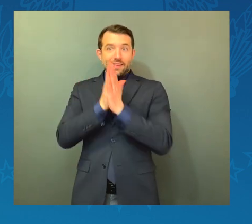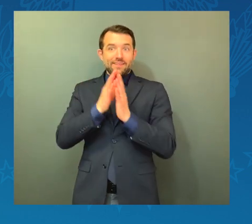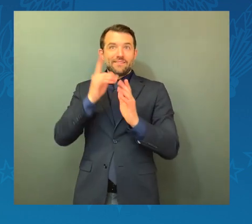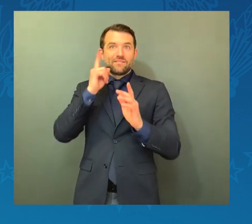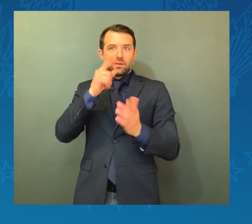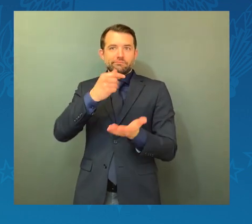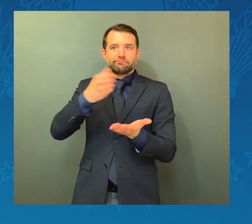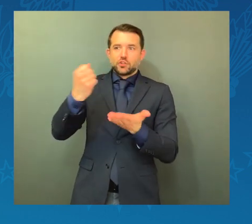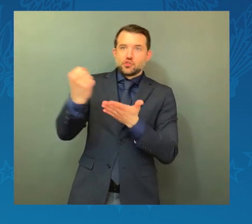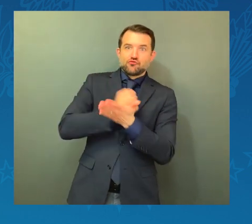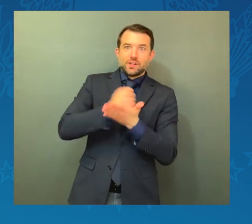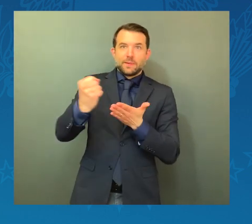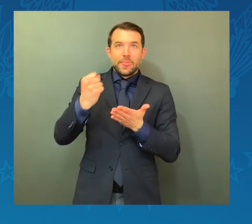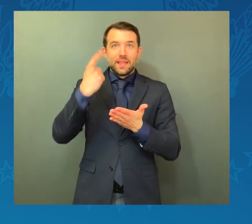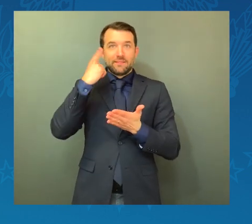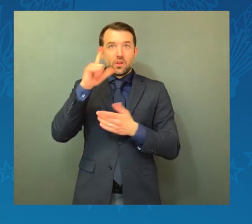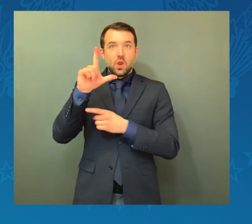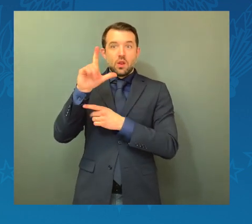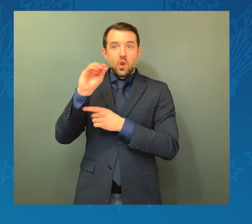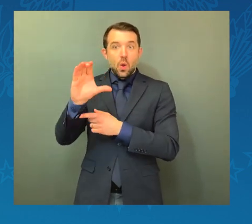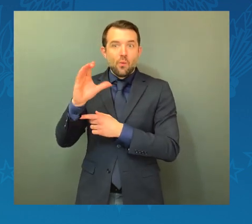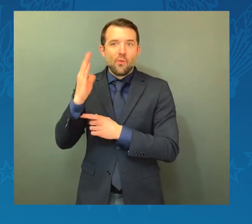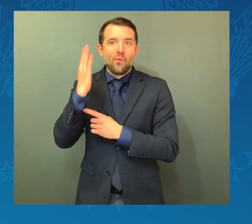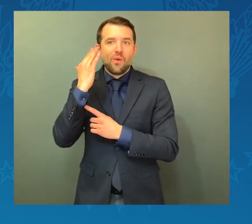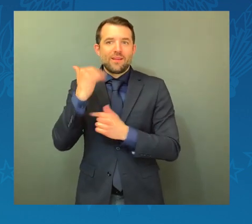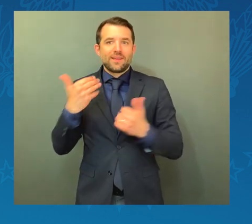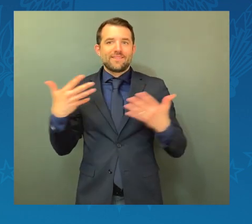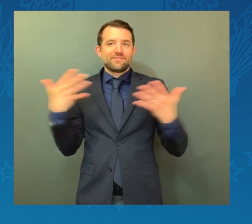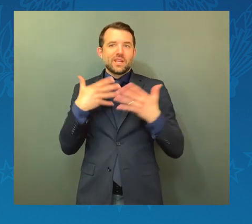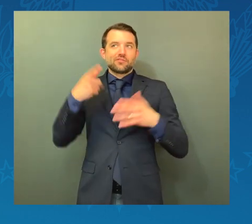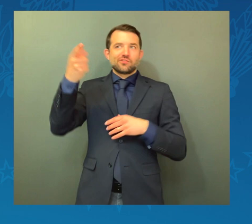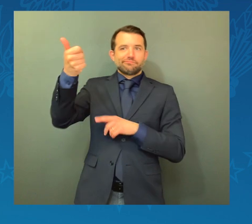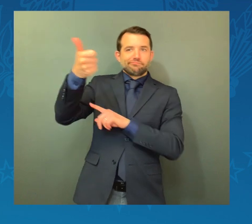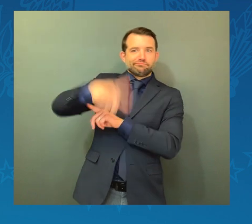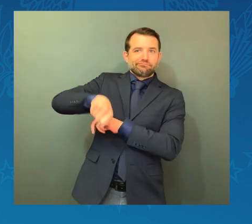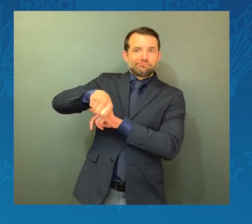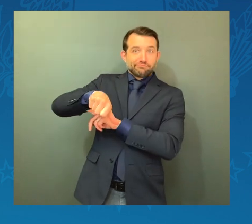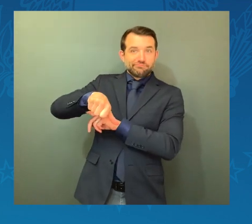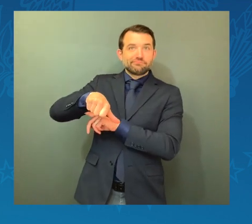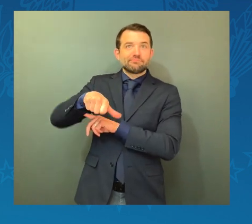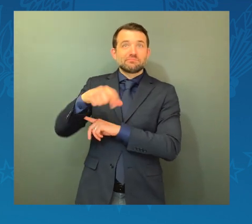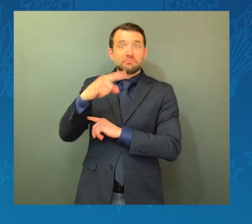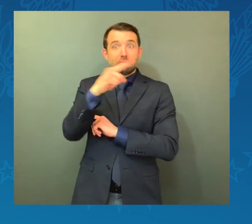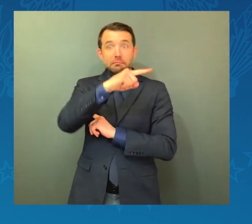Black and Latino homeowners are rejected at a higher rate when applying for home